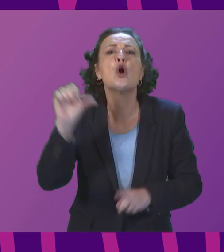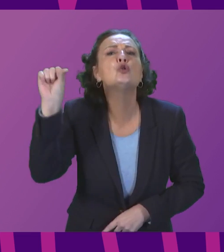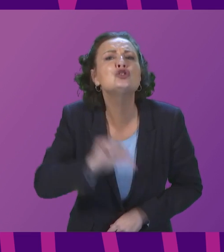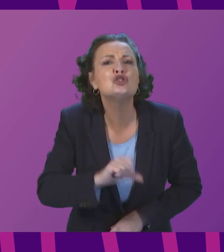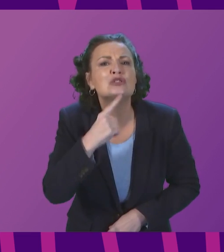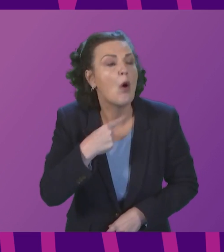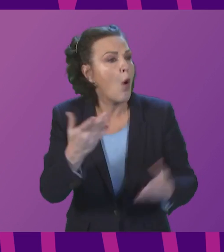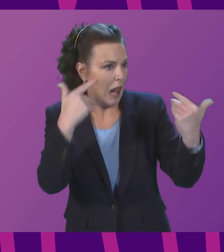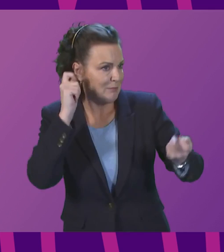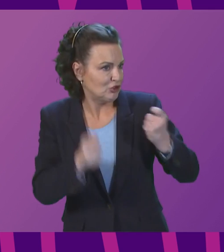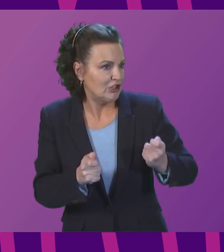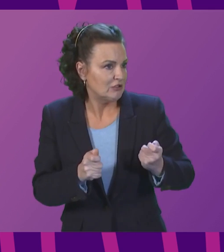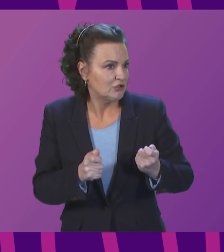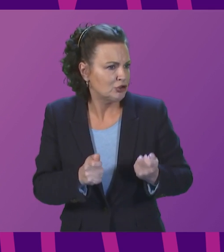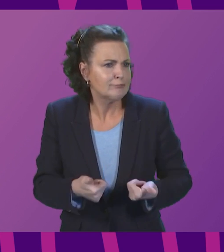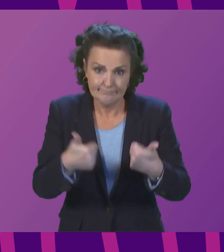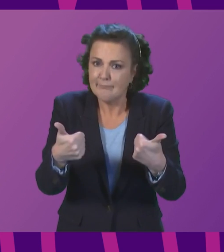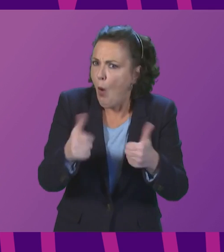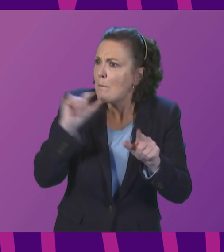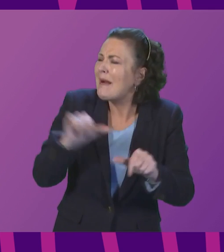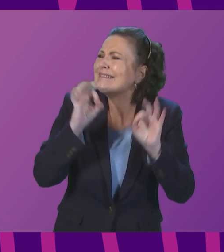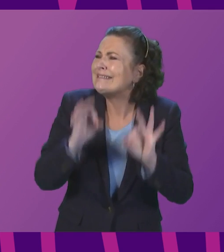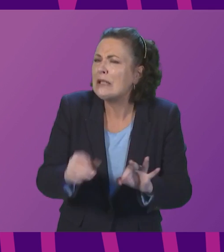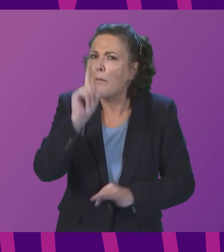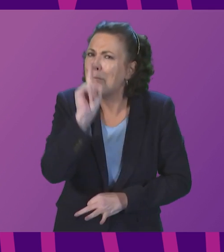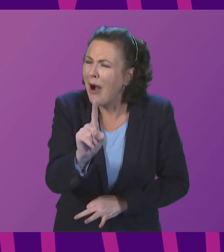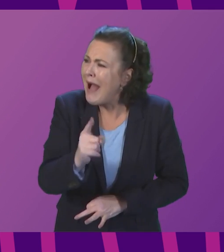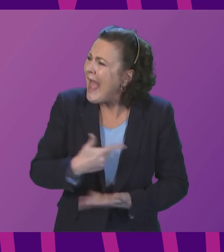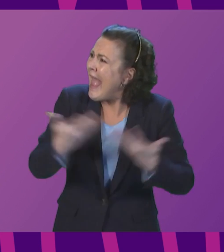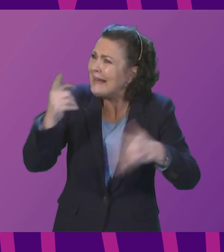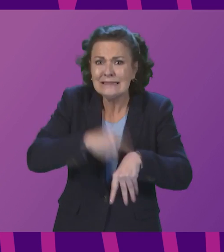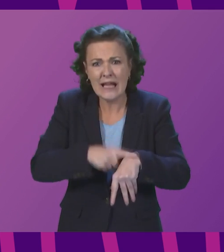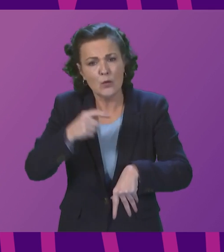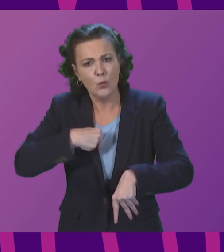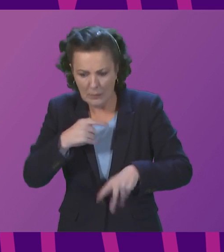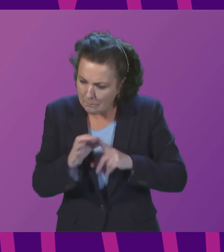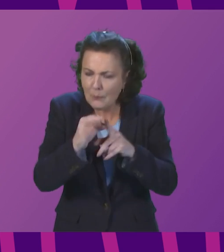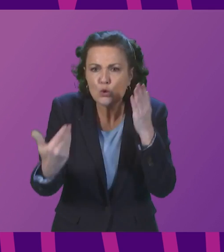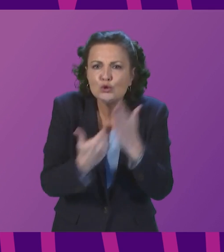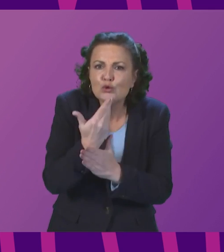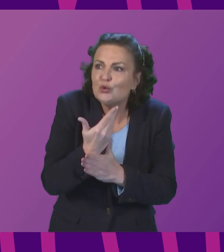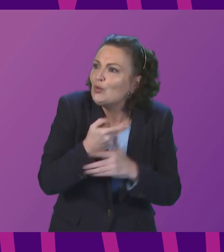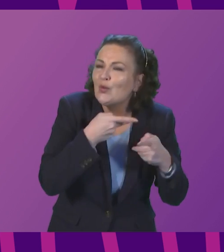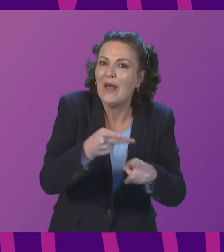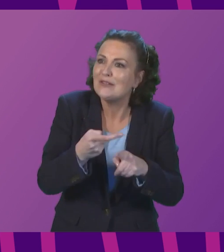seriously but then opportunistically oppose every measure that we take to tackle climate change when it suits them to do so.